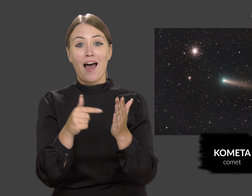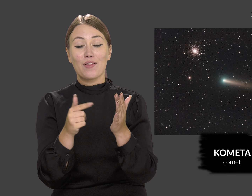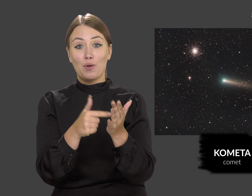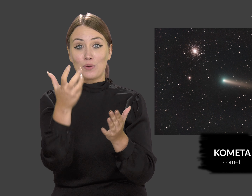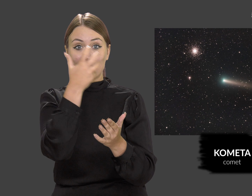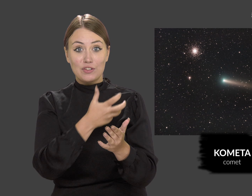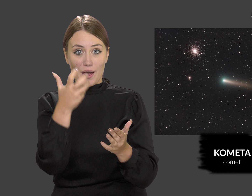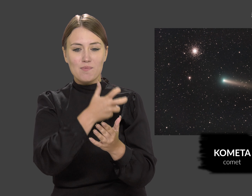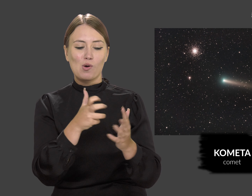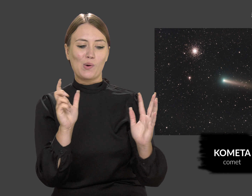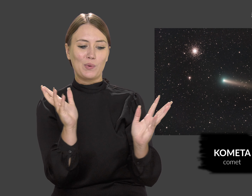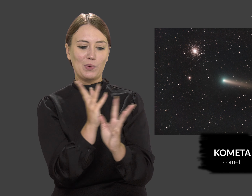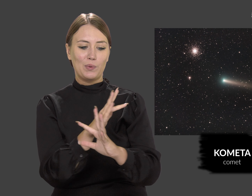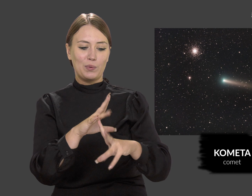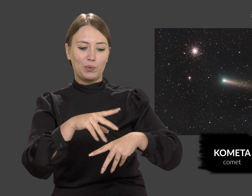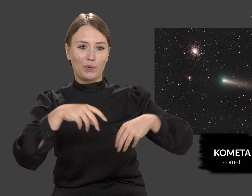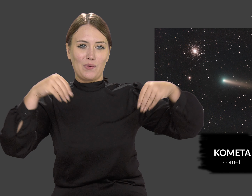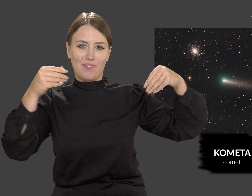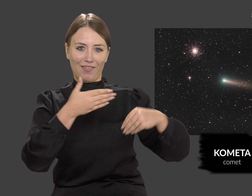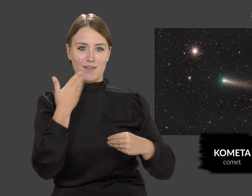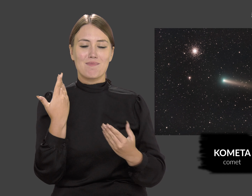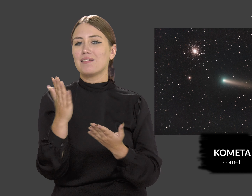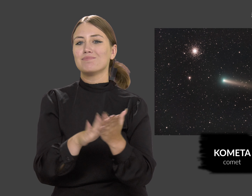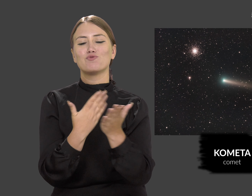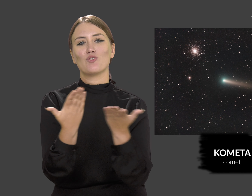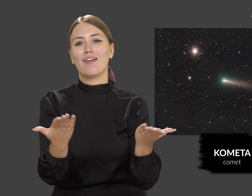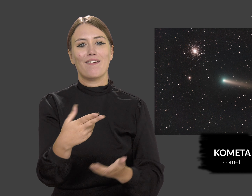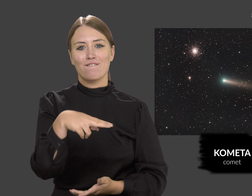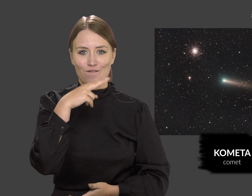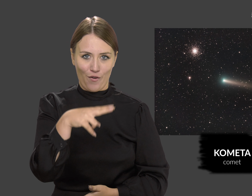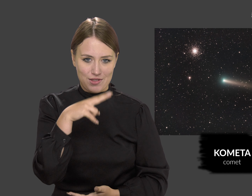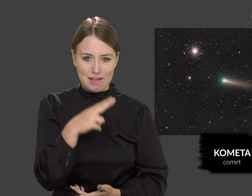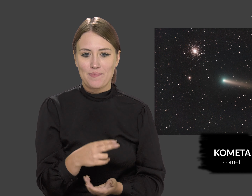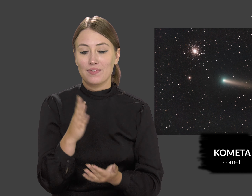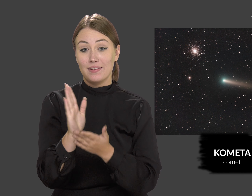that vaporize due to heat, such as water.